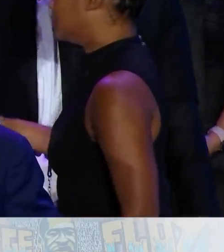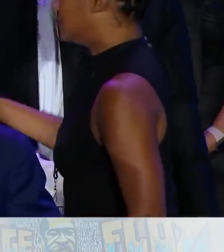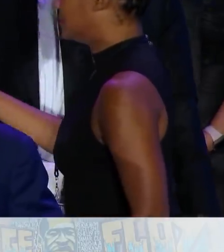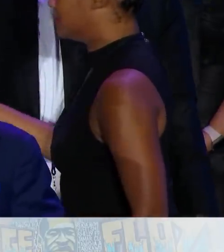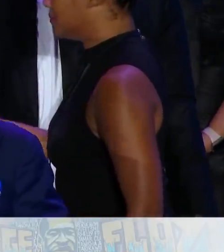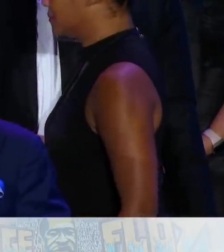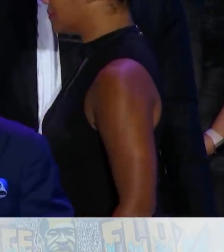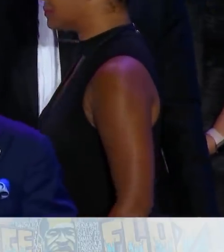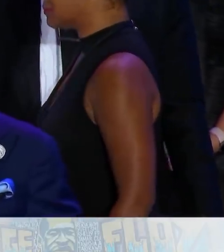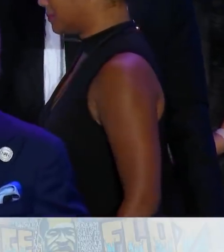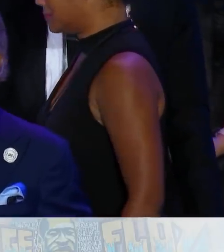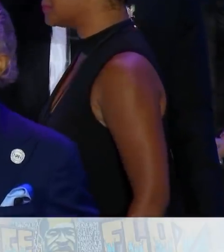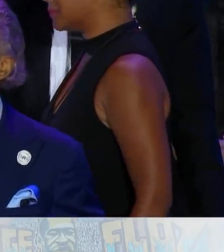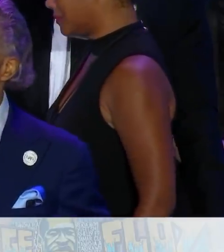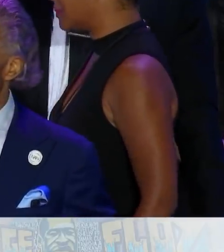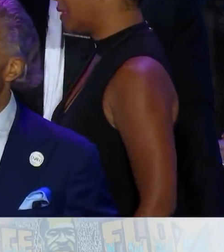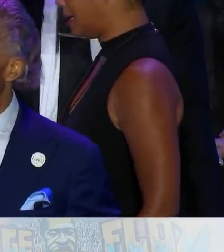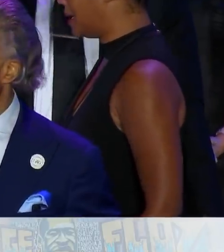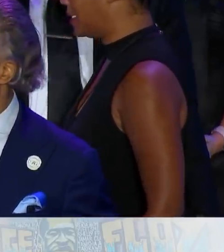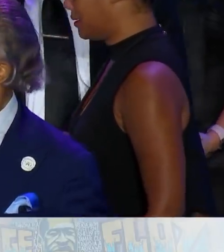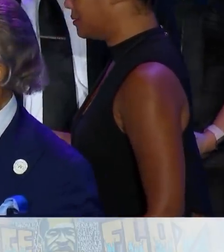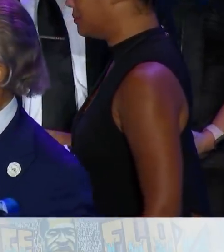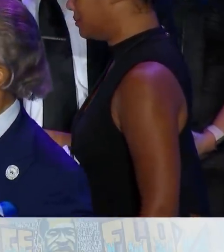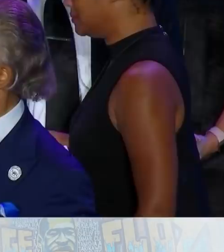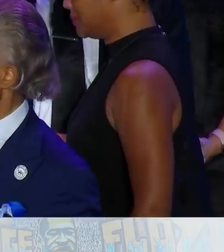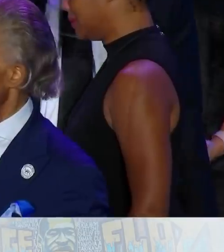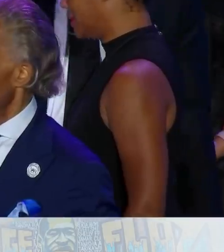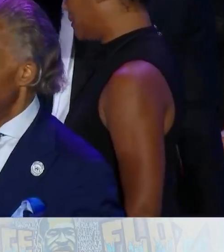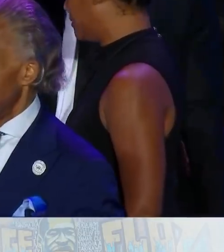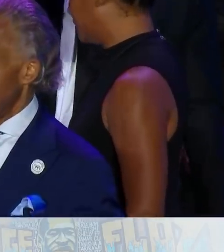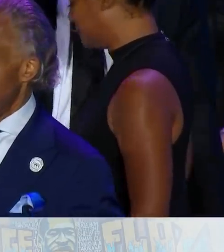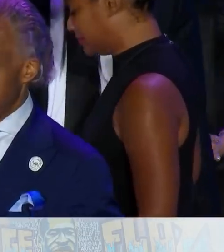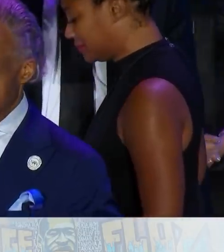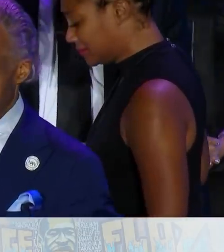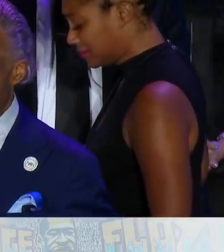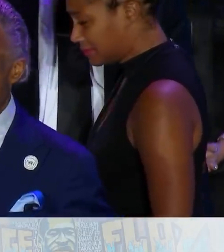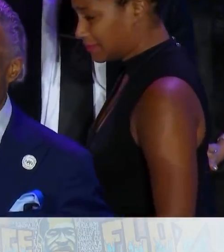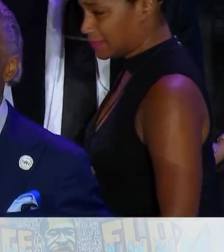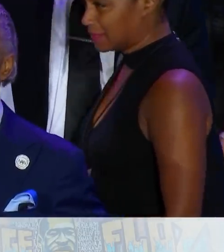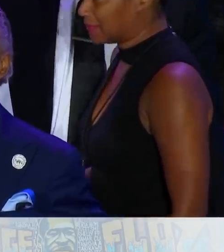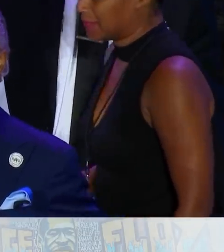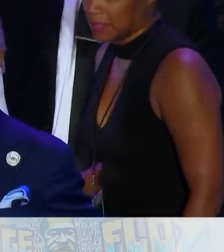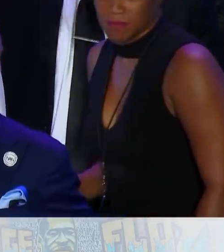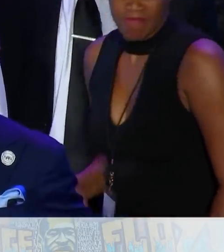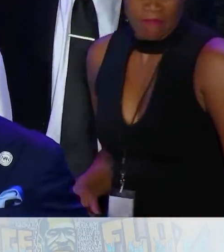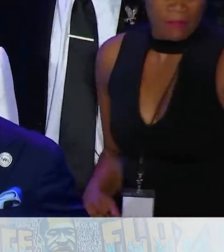LET EVERYBODY ELSE BE SEATED BUT THE FAMILY. REVEREND, WILL YOU COME QUICKLY